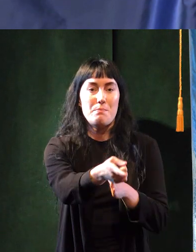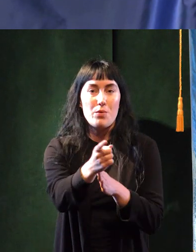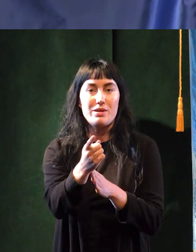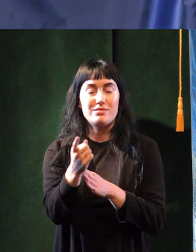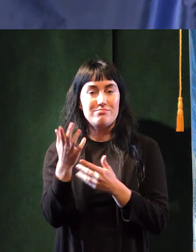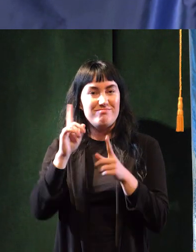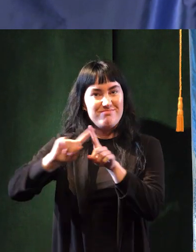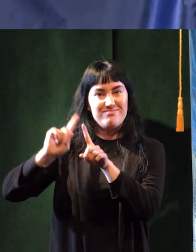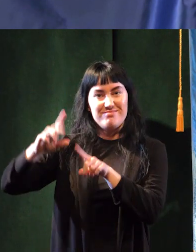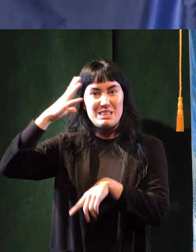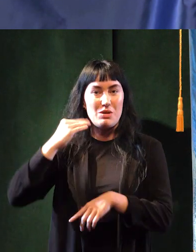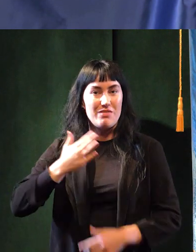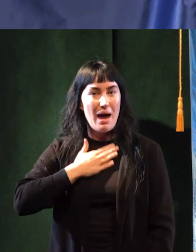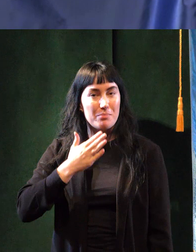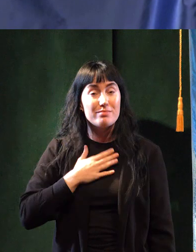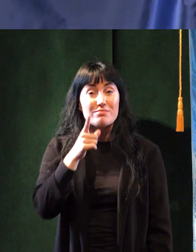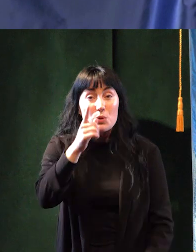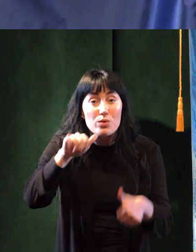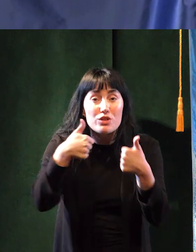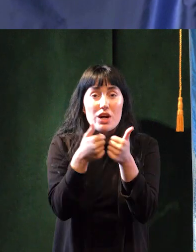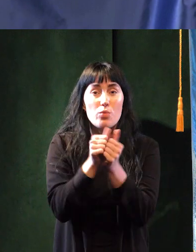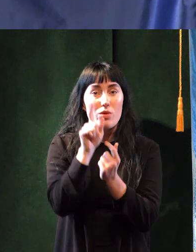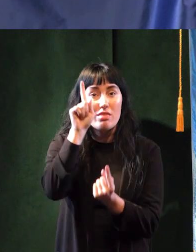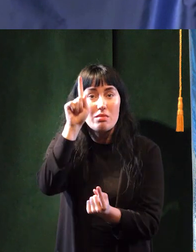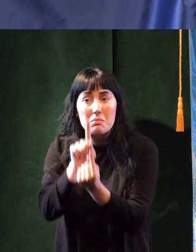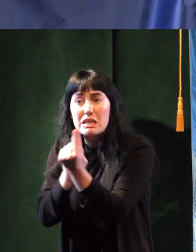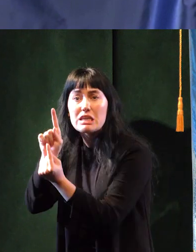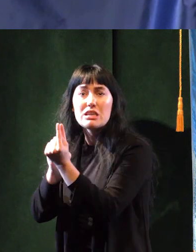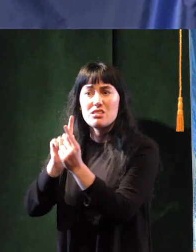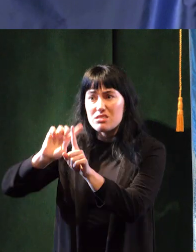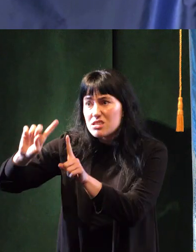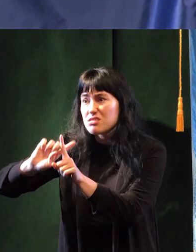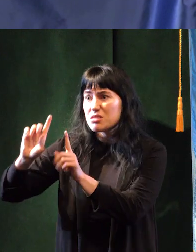varying levels of happiness you were challenged with meeting new people from